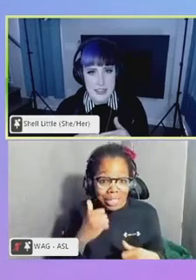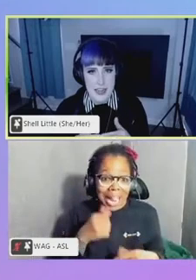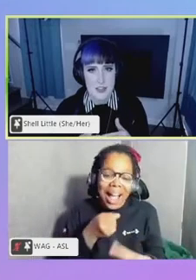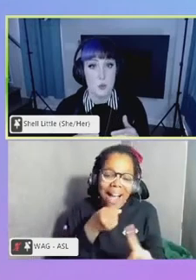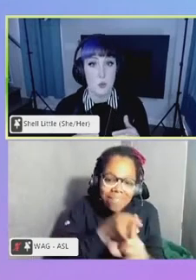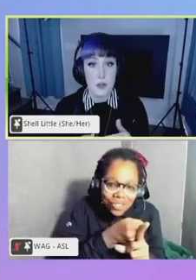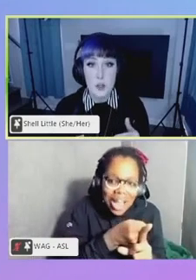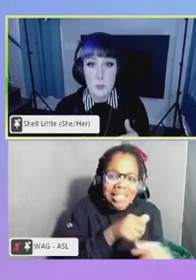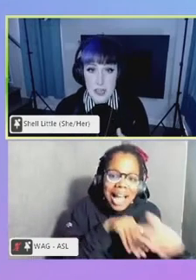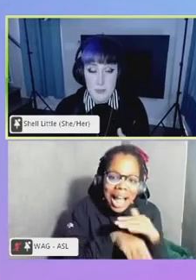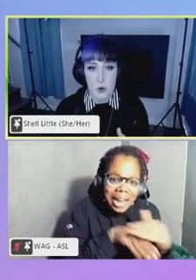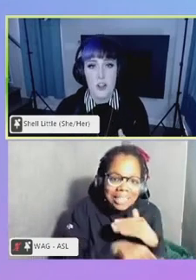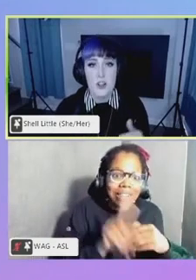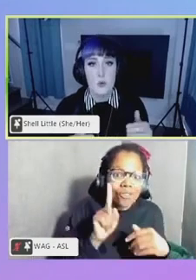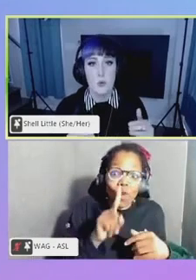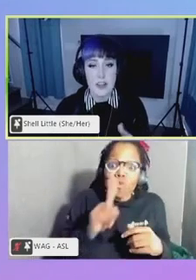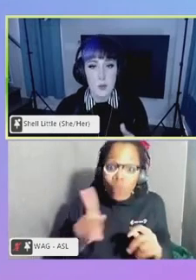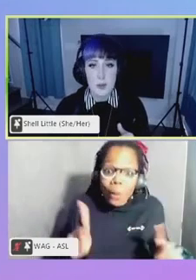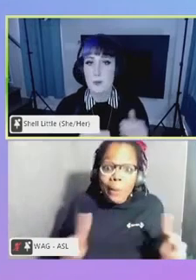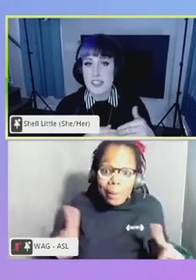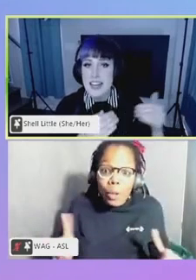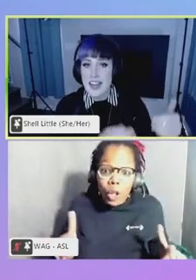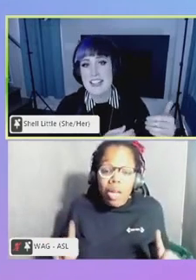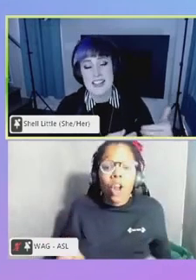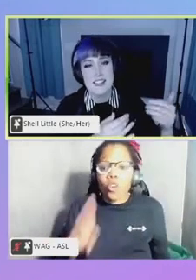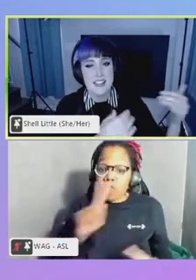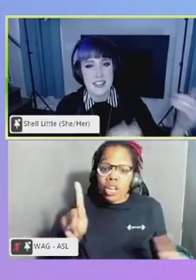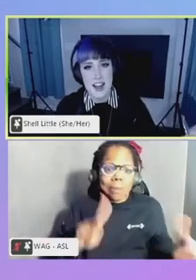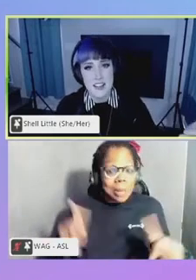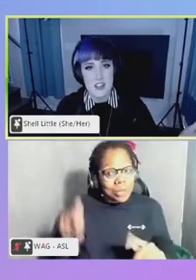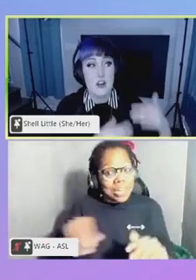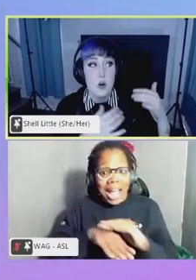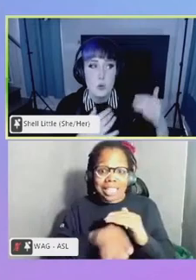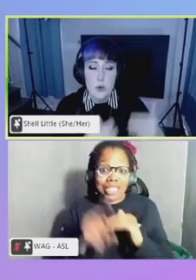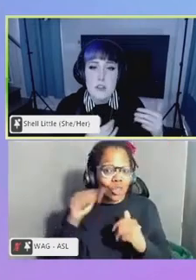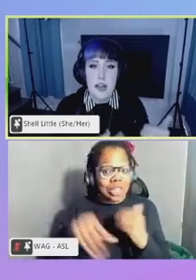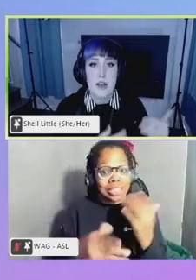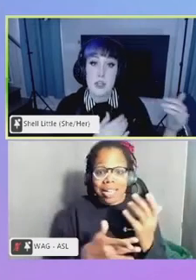could not fathom what that would feel like. To be like, I'm good. Because the decisions that we make